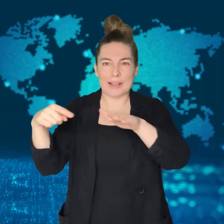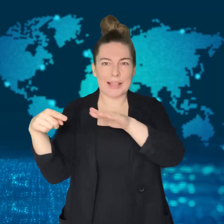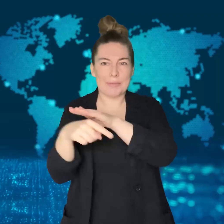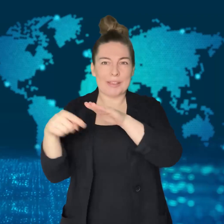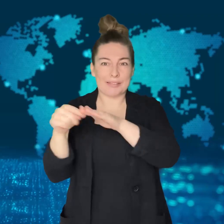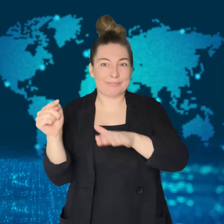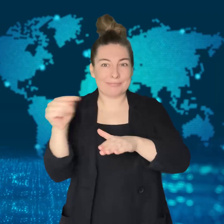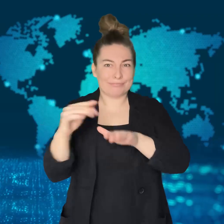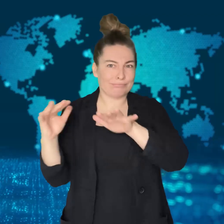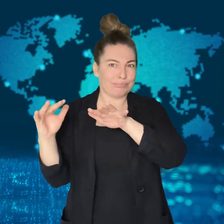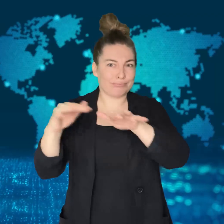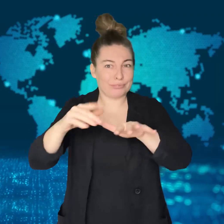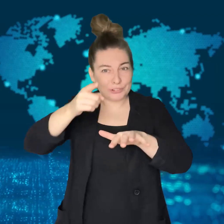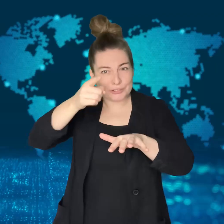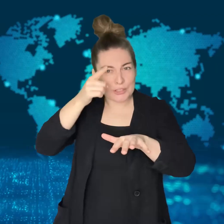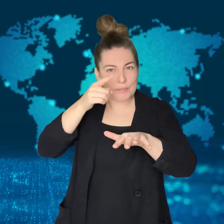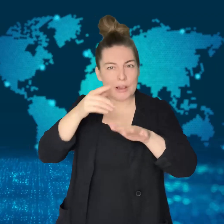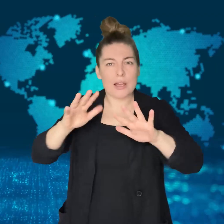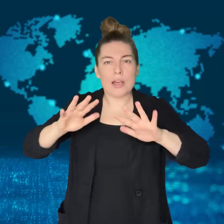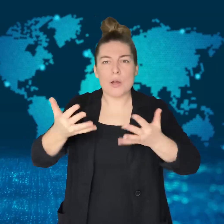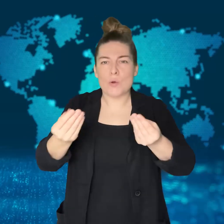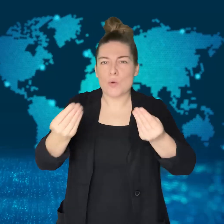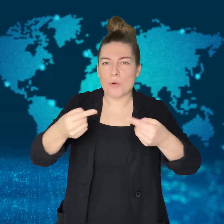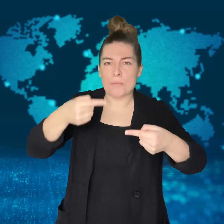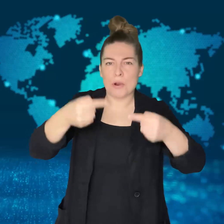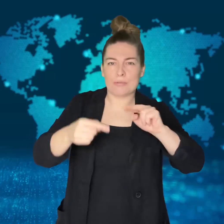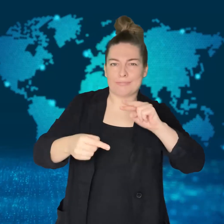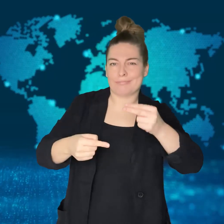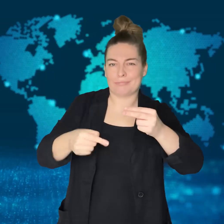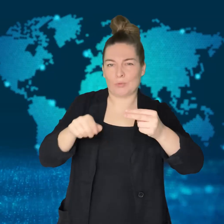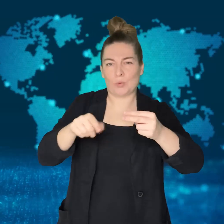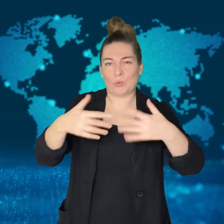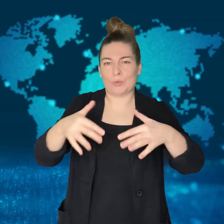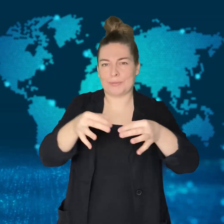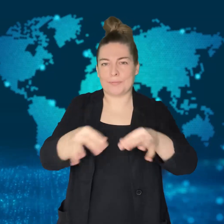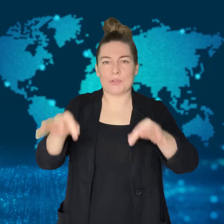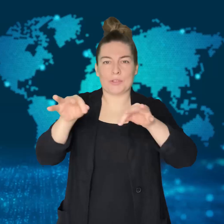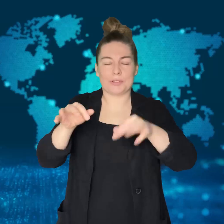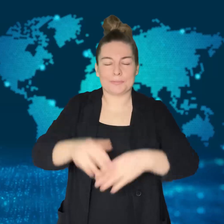address the economy as well as political views on migrants.